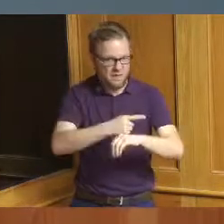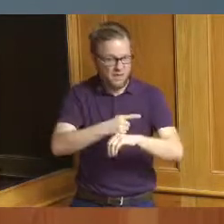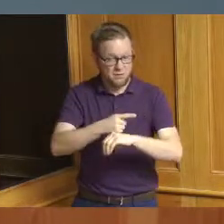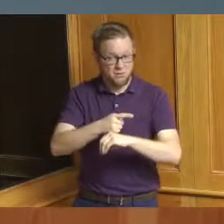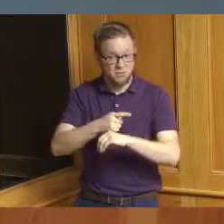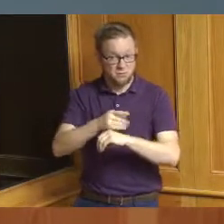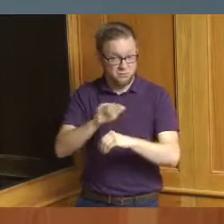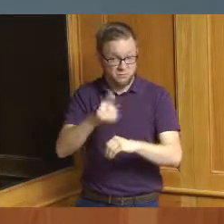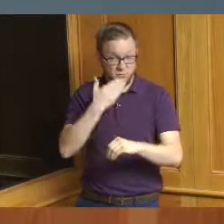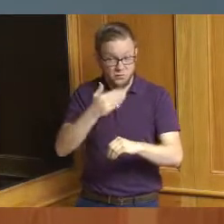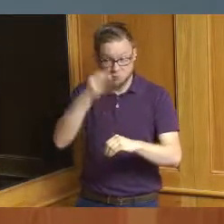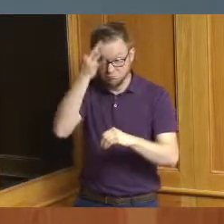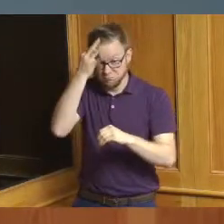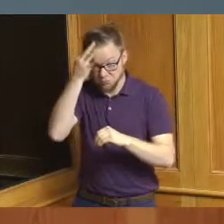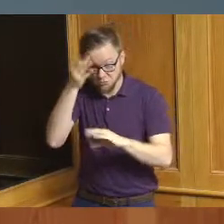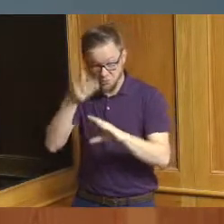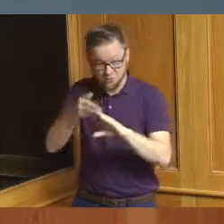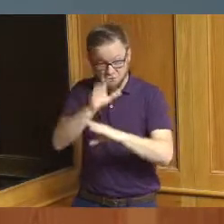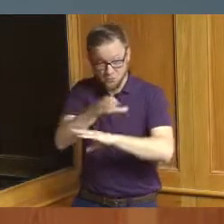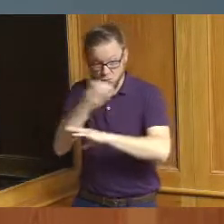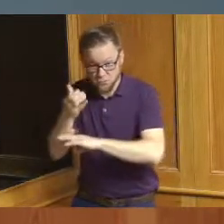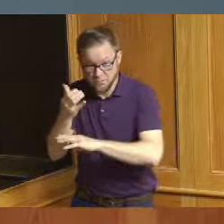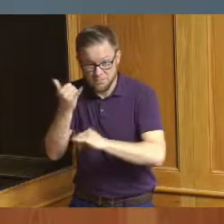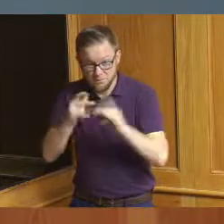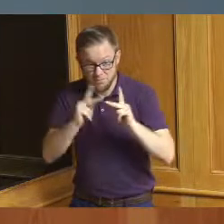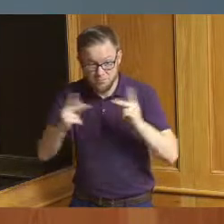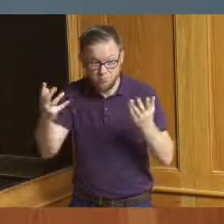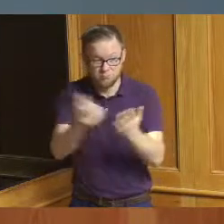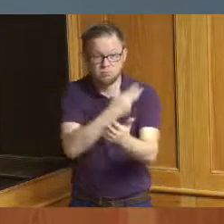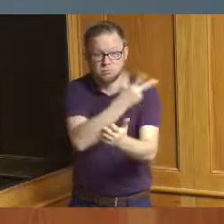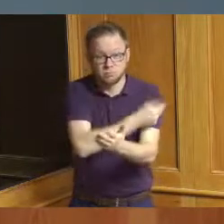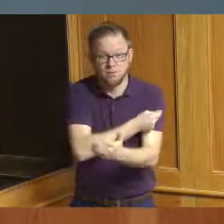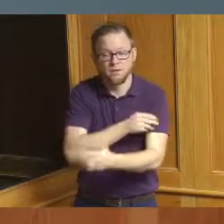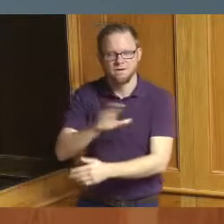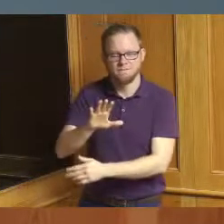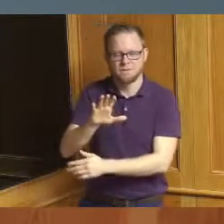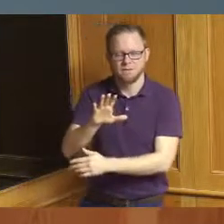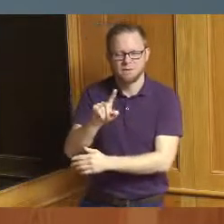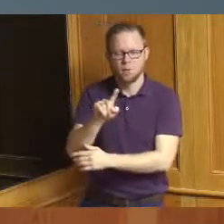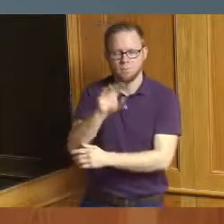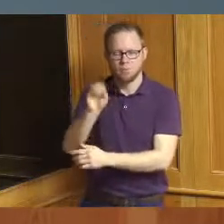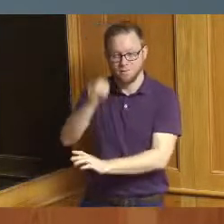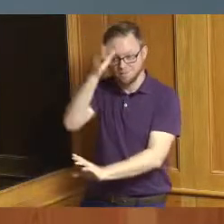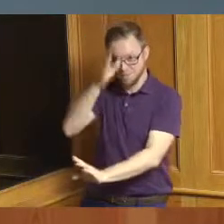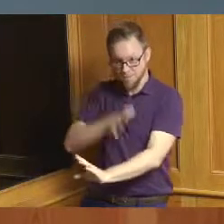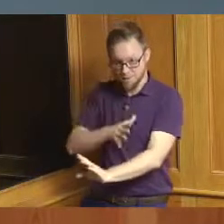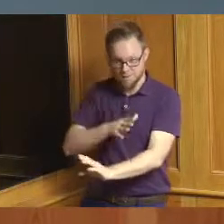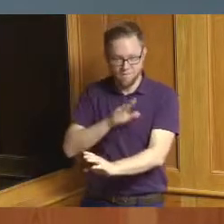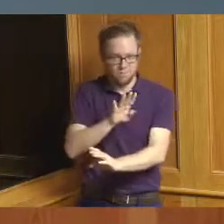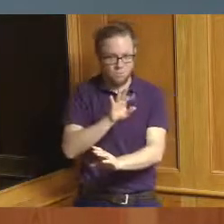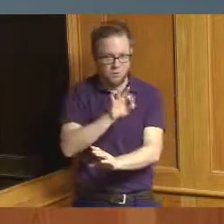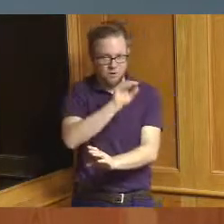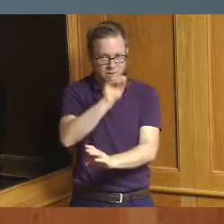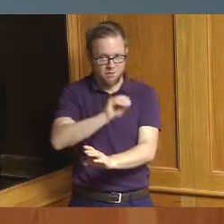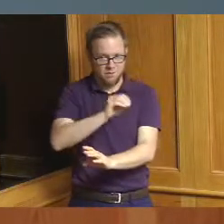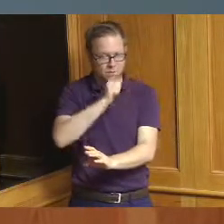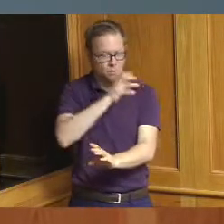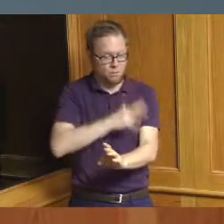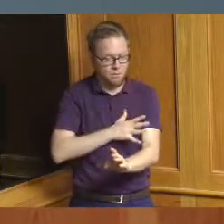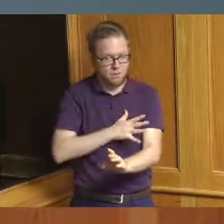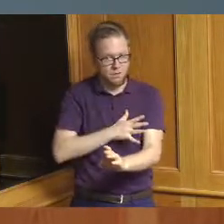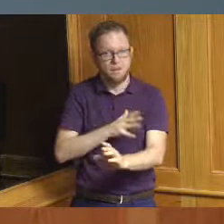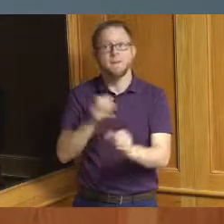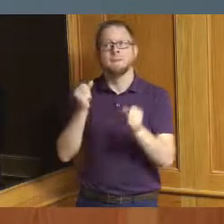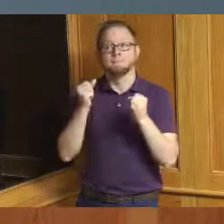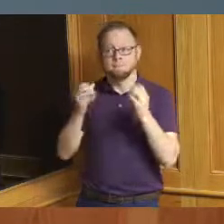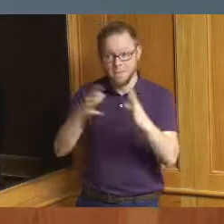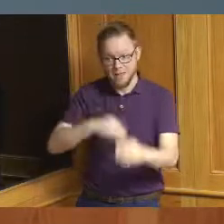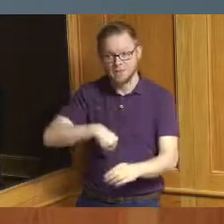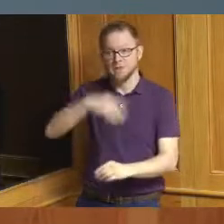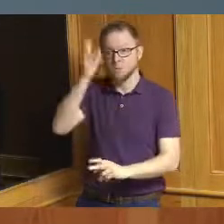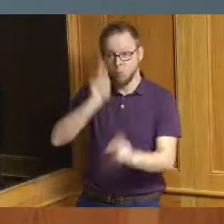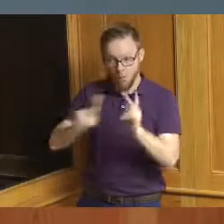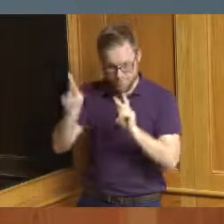vaccinated 51 percent were male 49 female had a huge percentage of non-Hispanic whites non 60